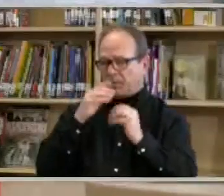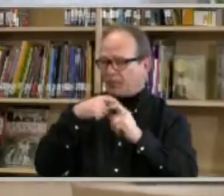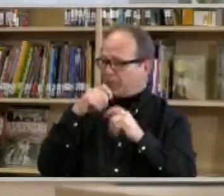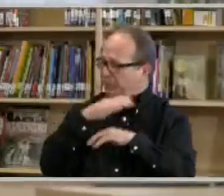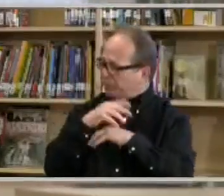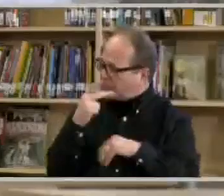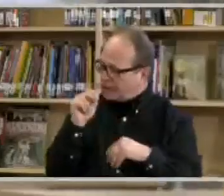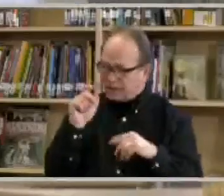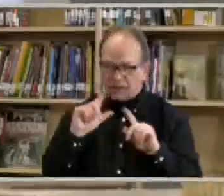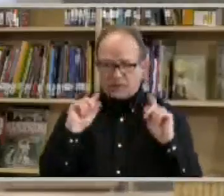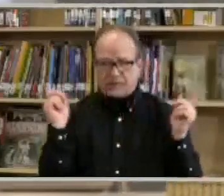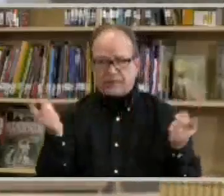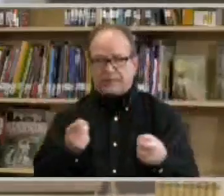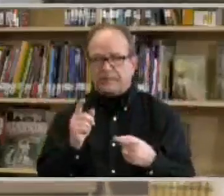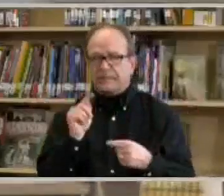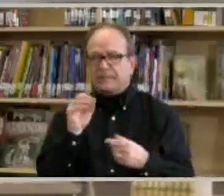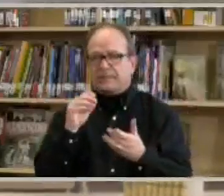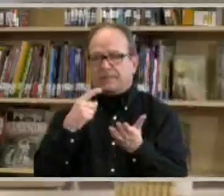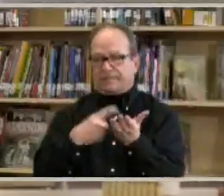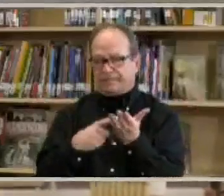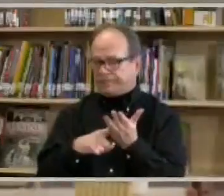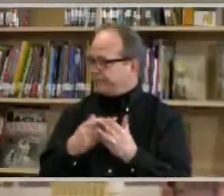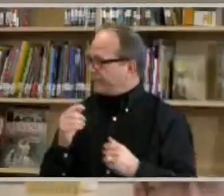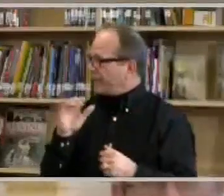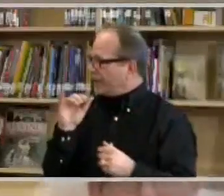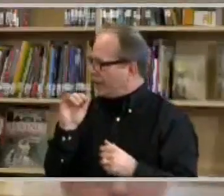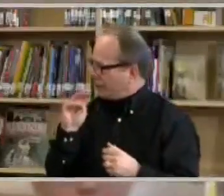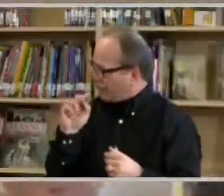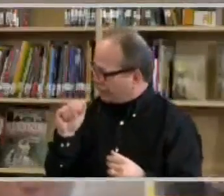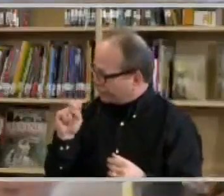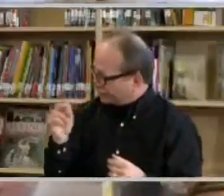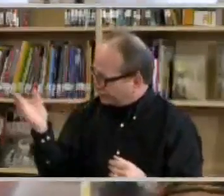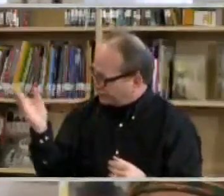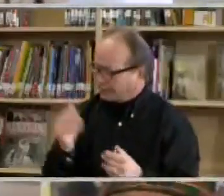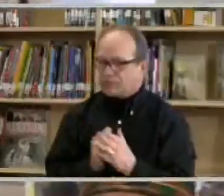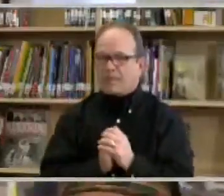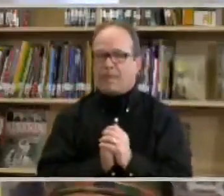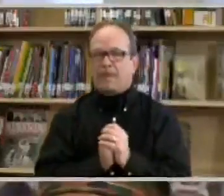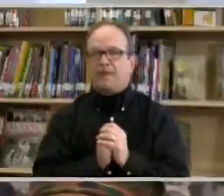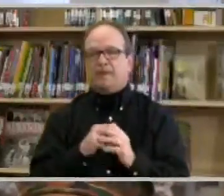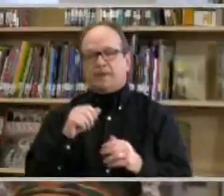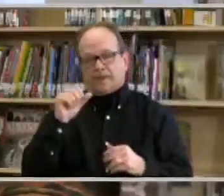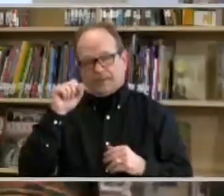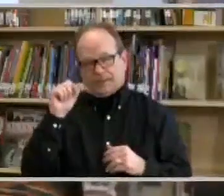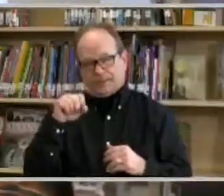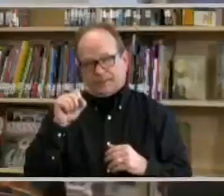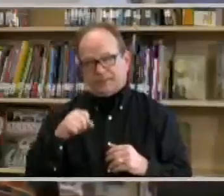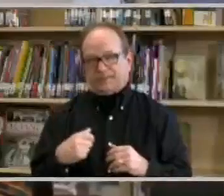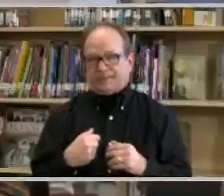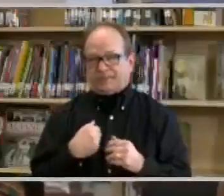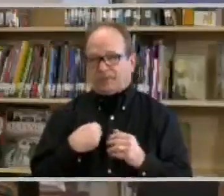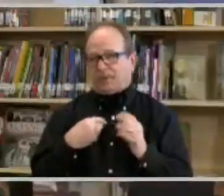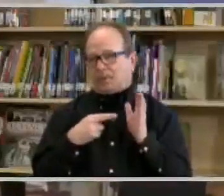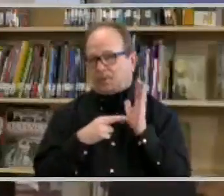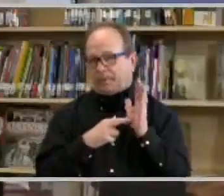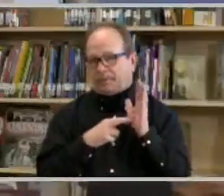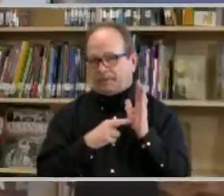SIDE OF THE TABLE, IMAM DO YOU WANT TO ADD ANYTHING ABOUT STRATEGIES YOU WANT TO SEE MORE OF?